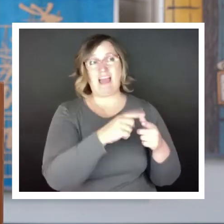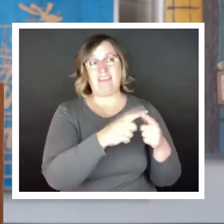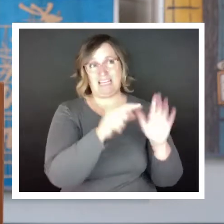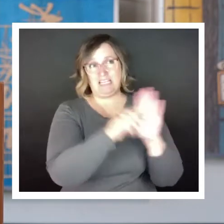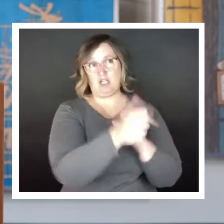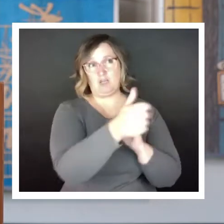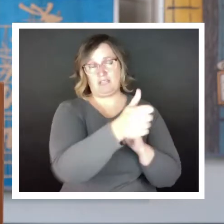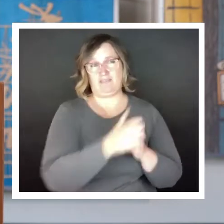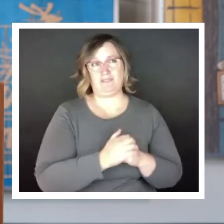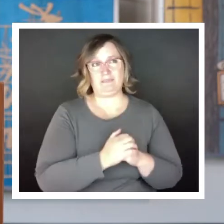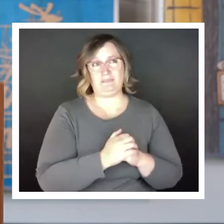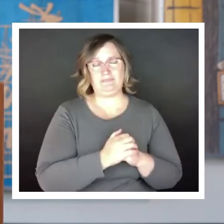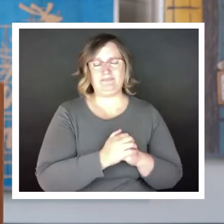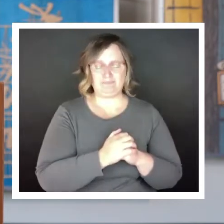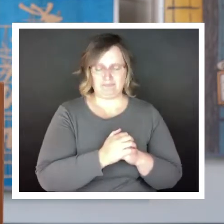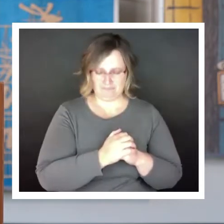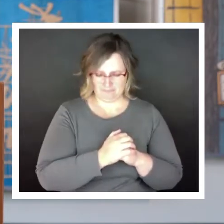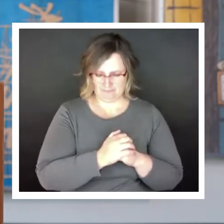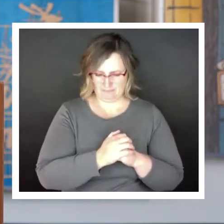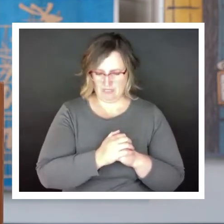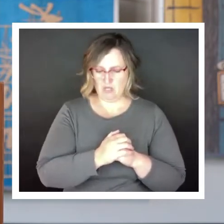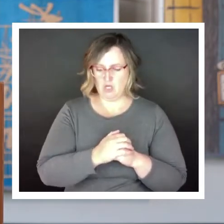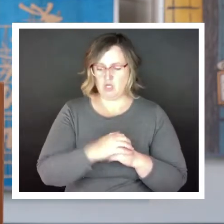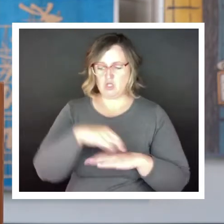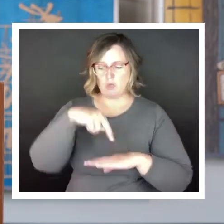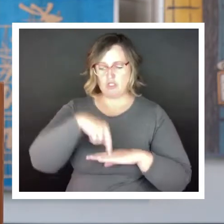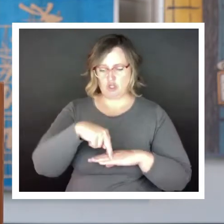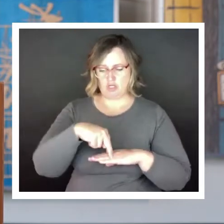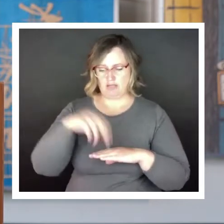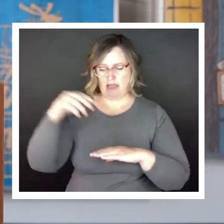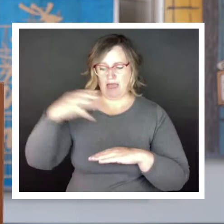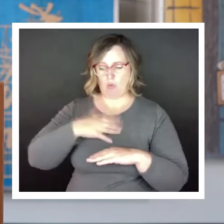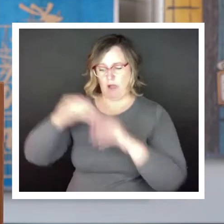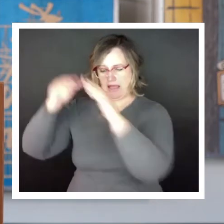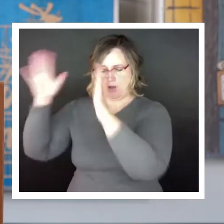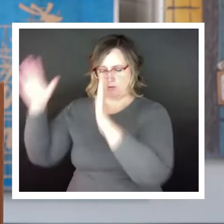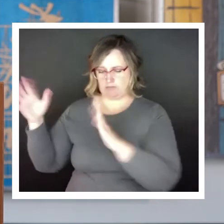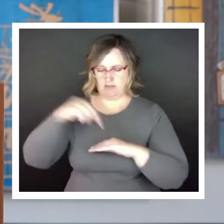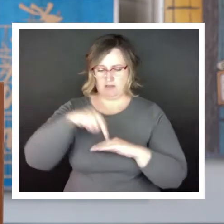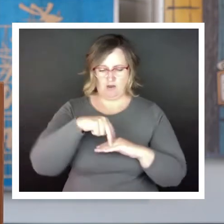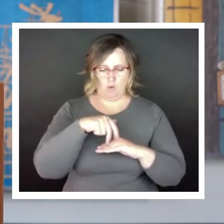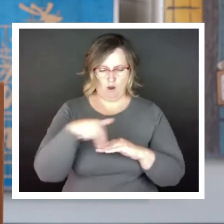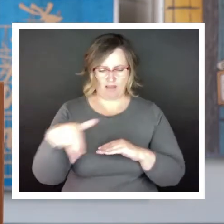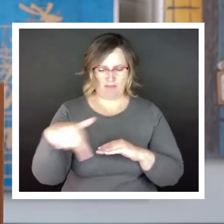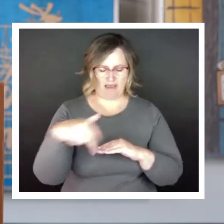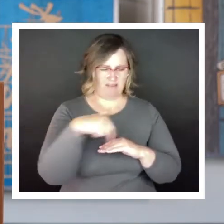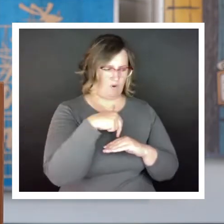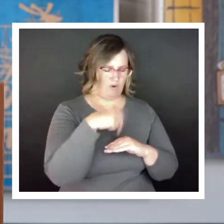So I stood at the steps of the White House rocking back and forth thinking of my friend who saw no future